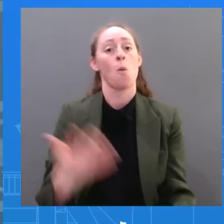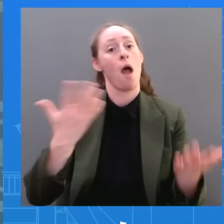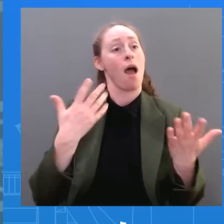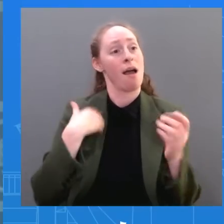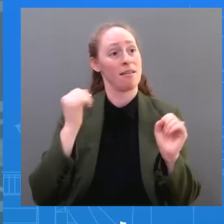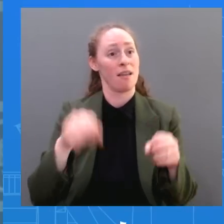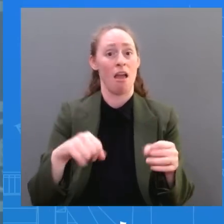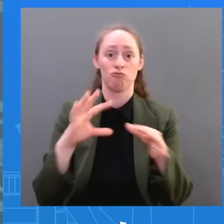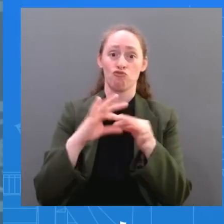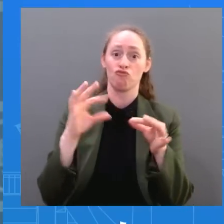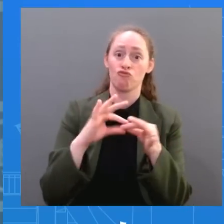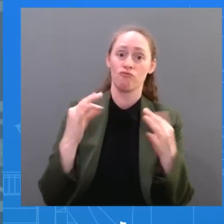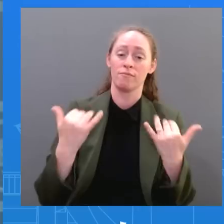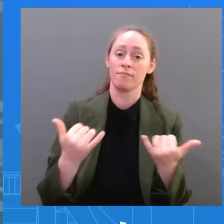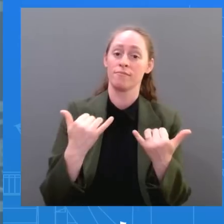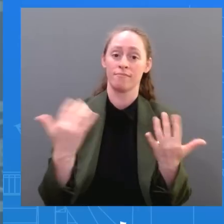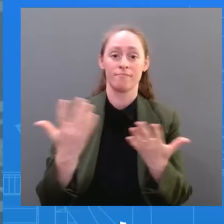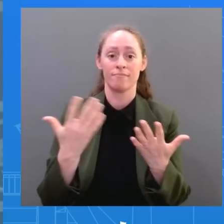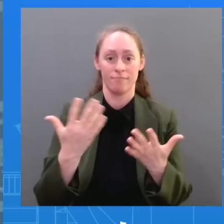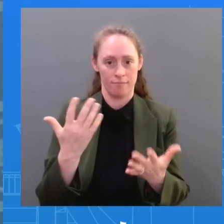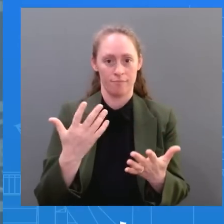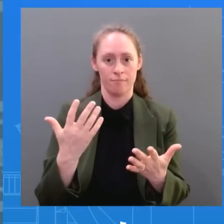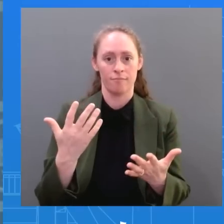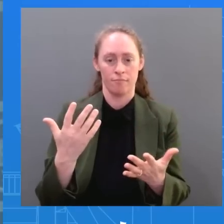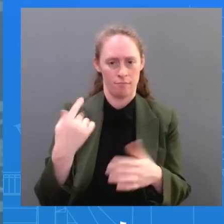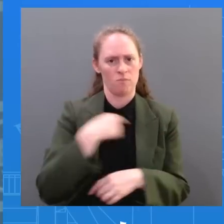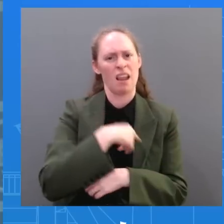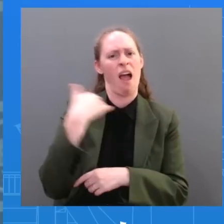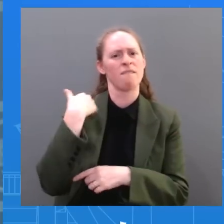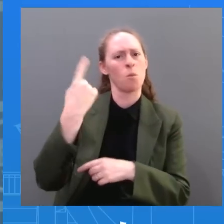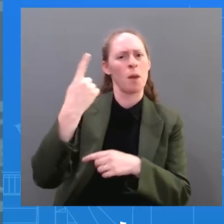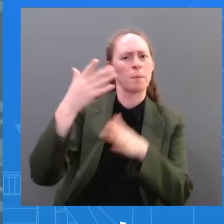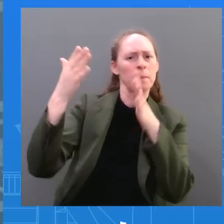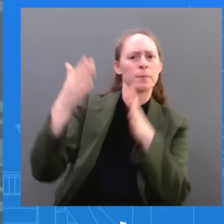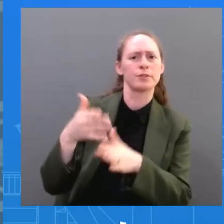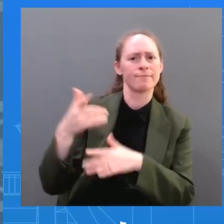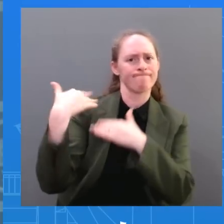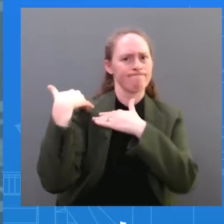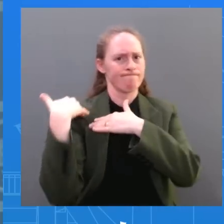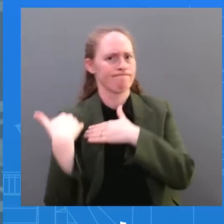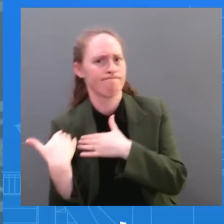that this is their focus. We are in constant communication with them on that process.